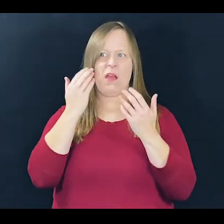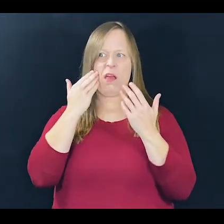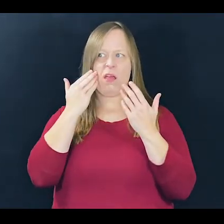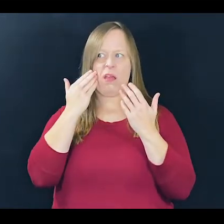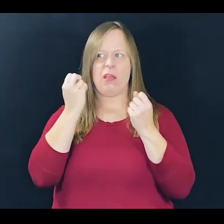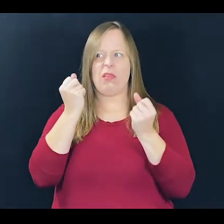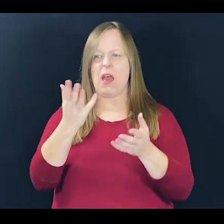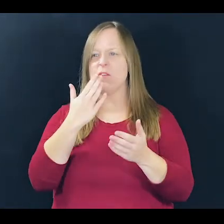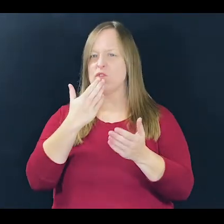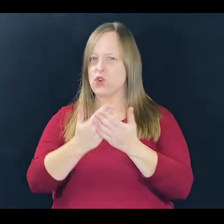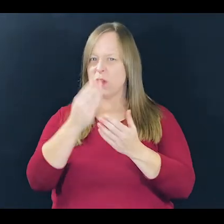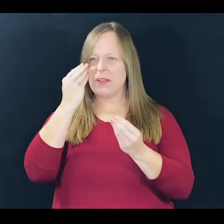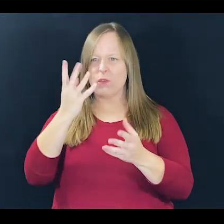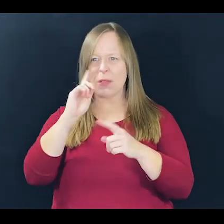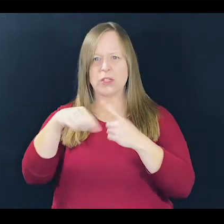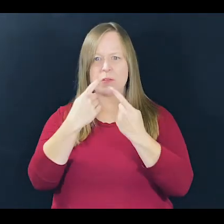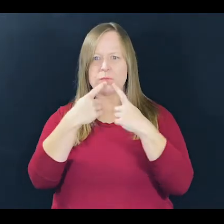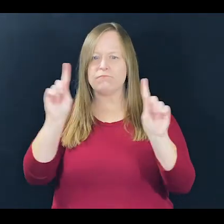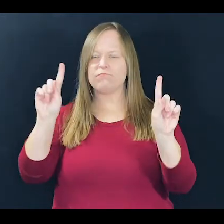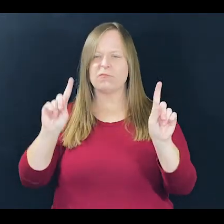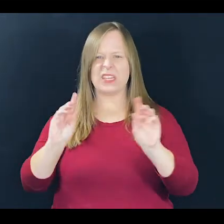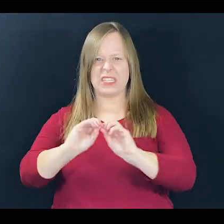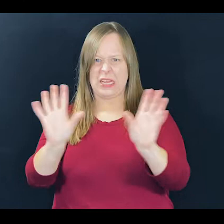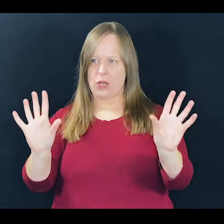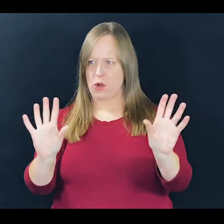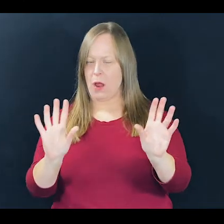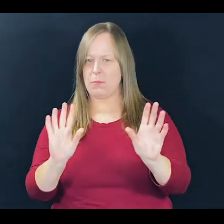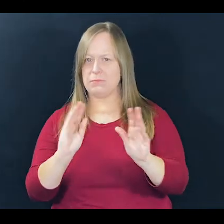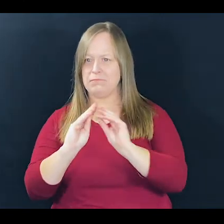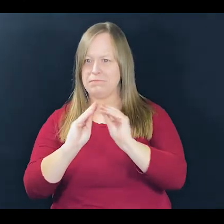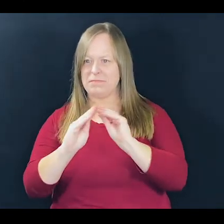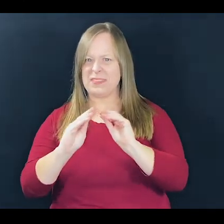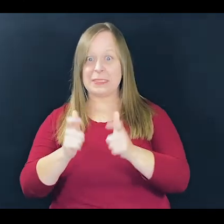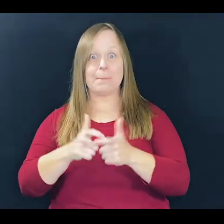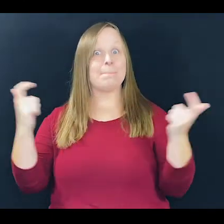that's going out to the public, so let's clear some of that up, it's a it's a big